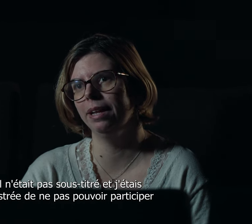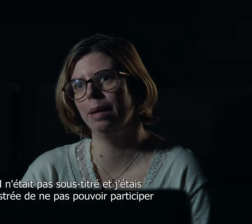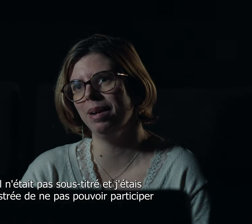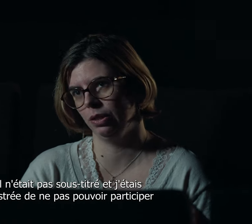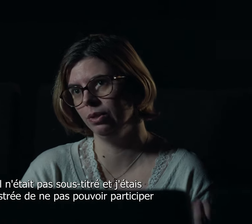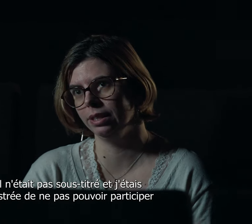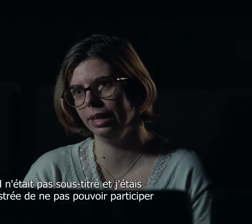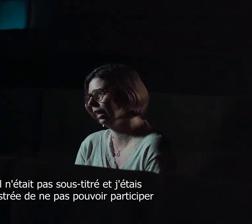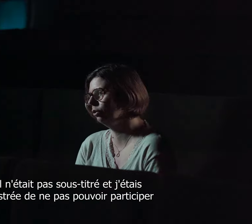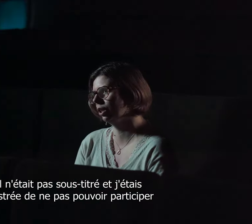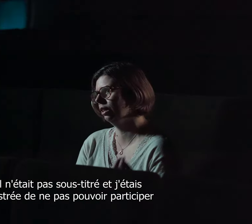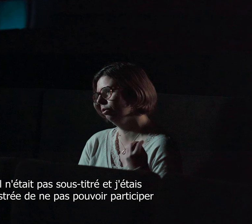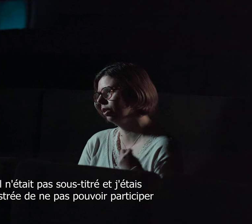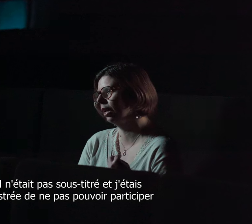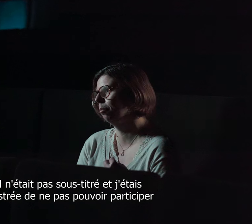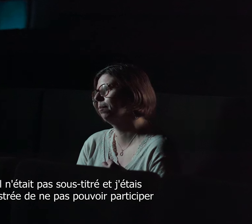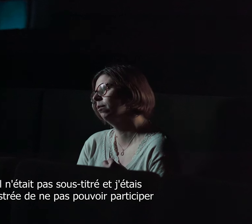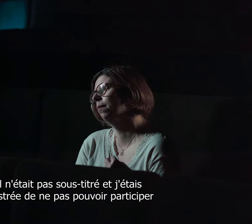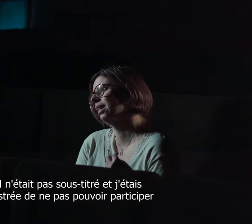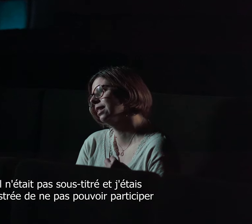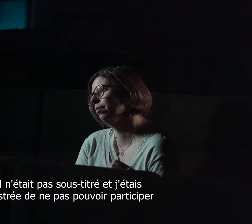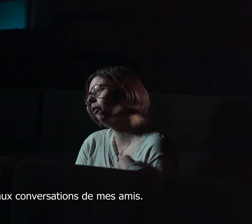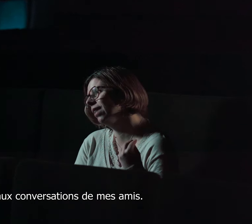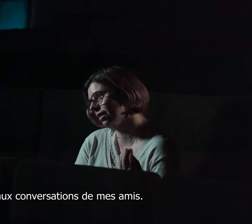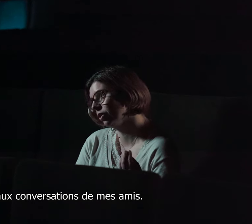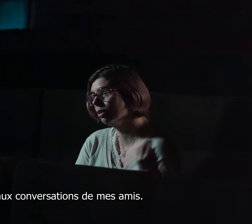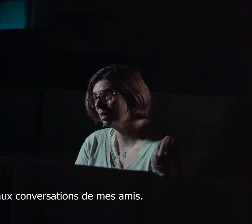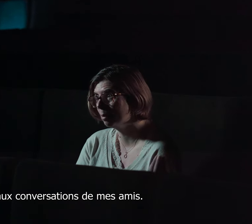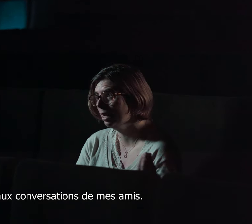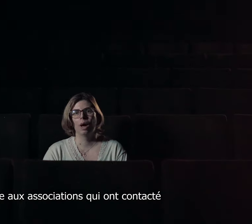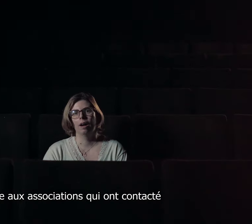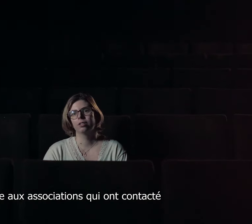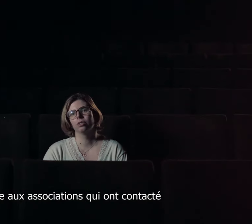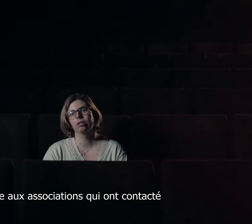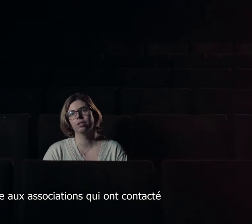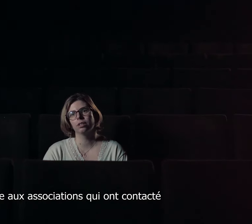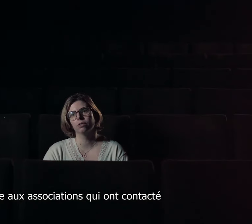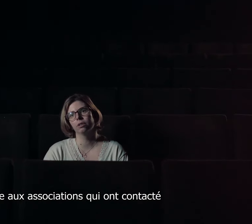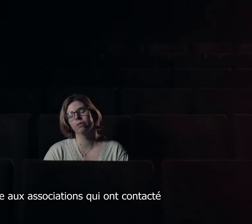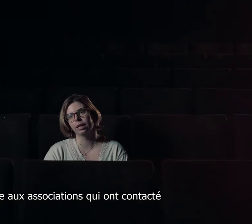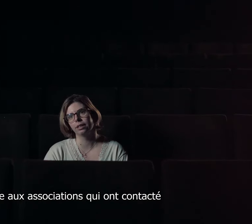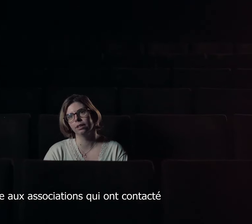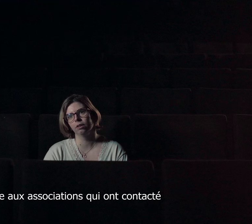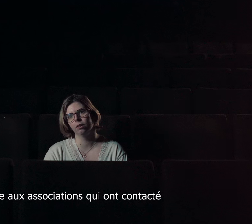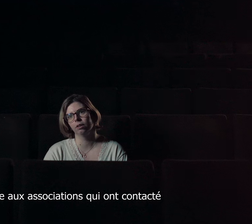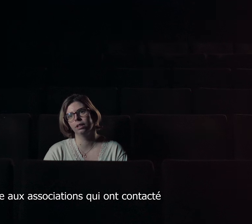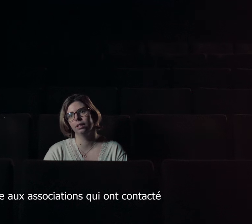it wasn't subtitled and I was frustrated at not being able to participate in my friends' conversations. Thanks to the associations which contacted